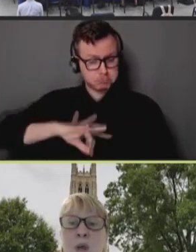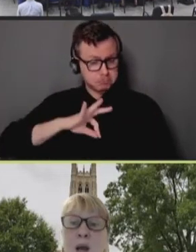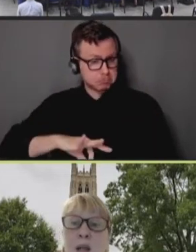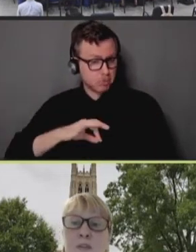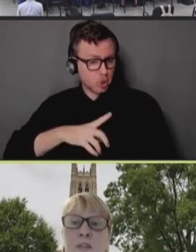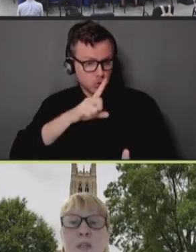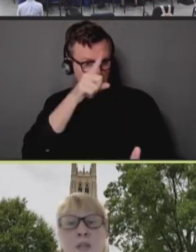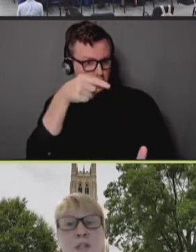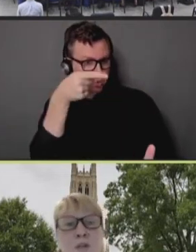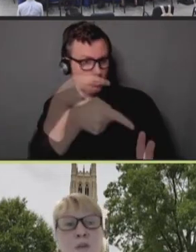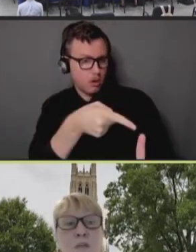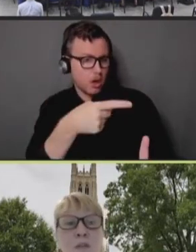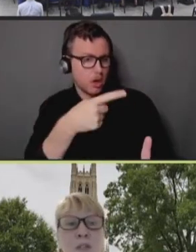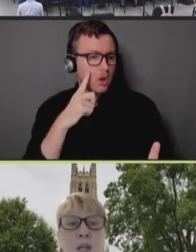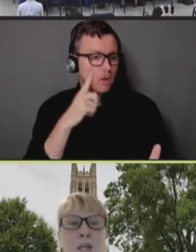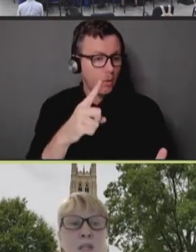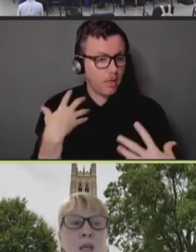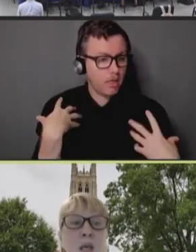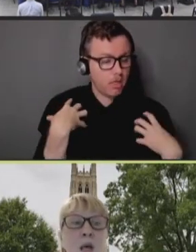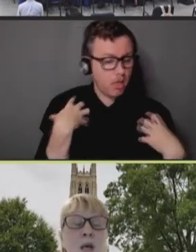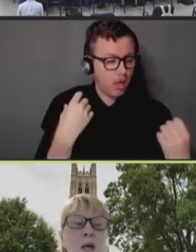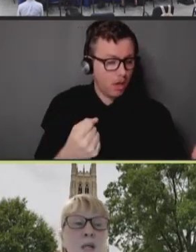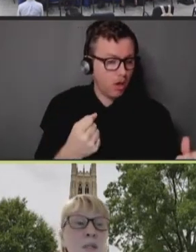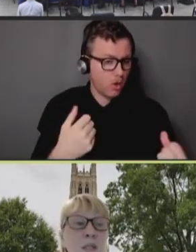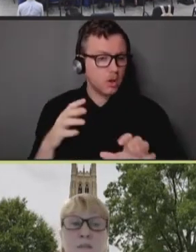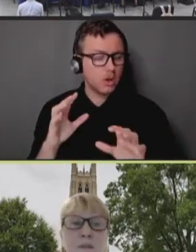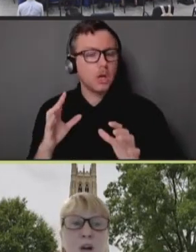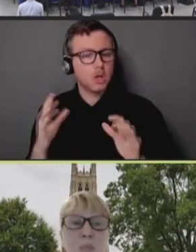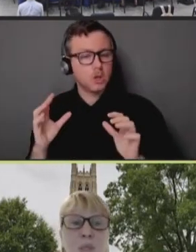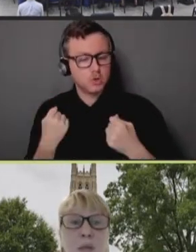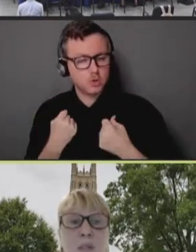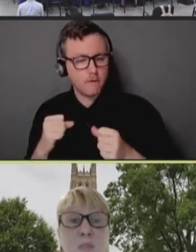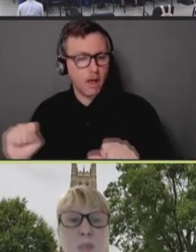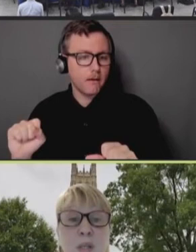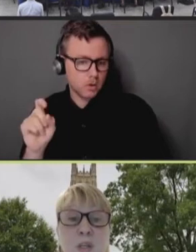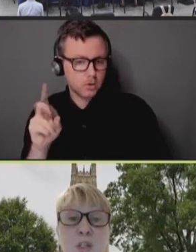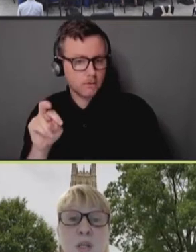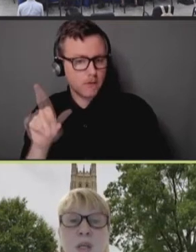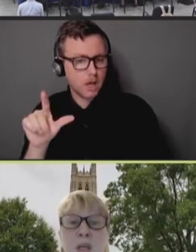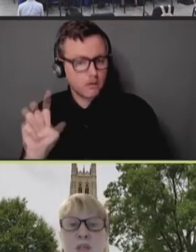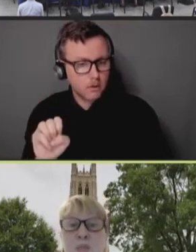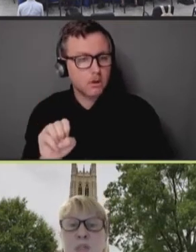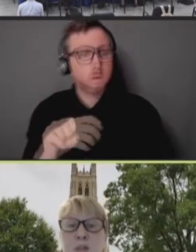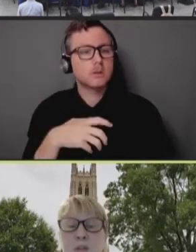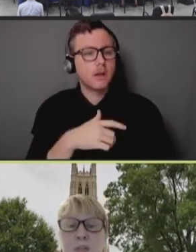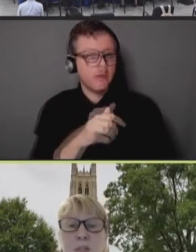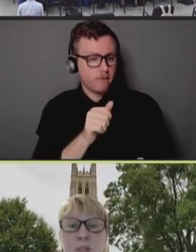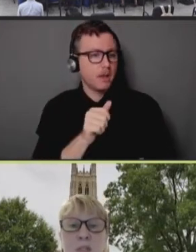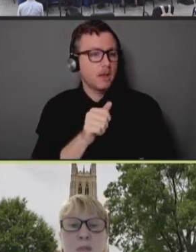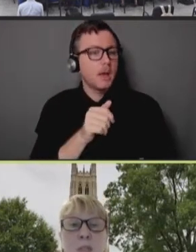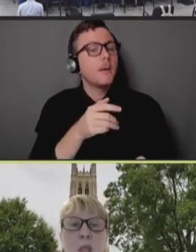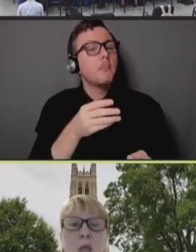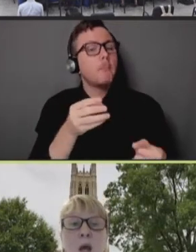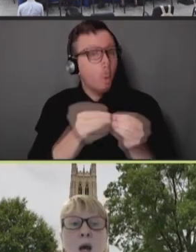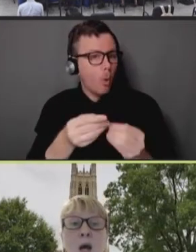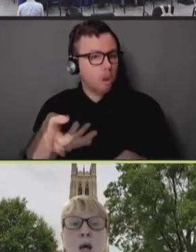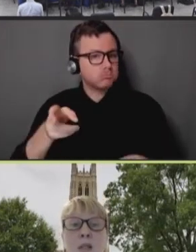health and survival traits that are far beyond the protection against specific disease.